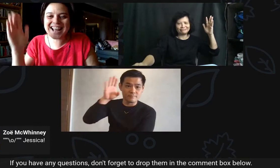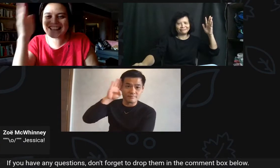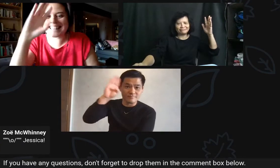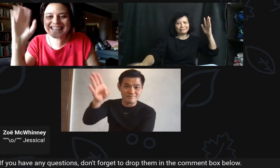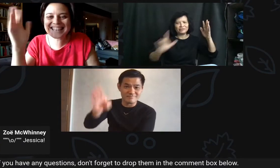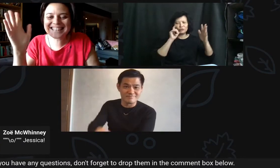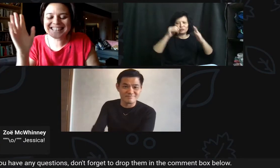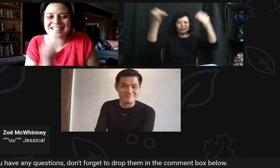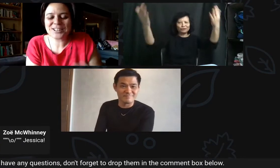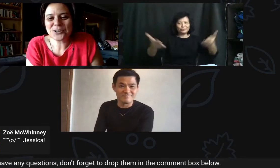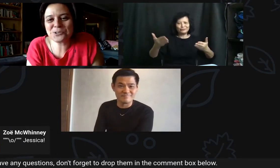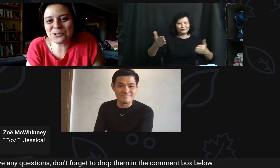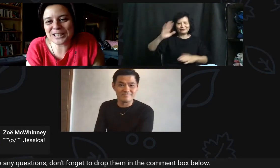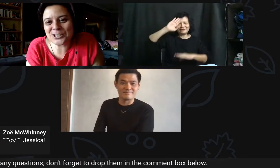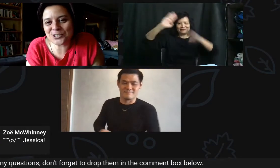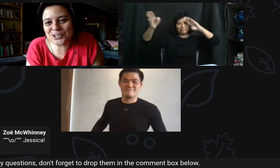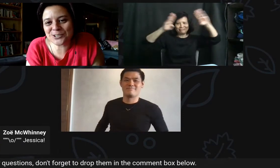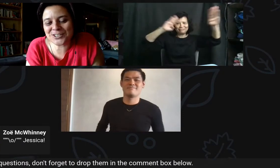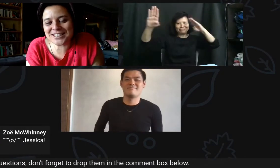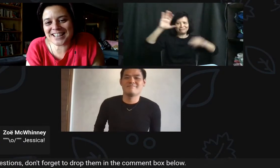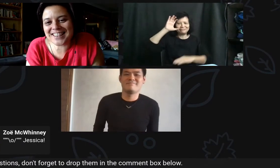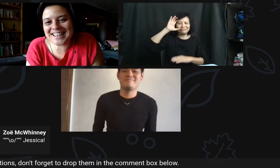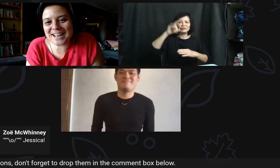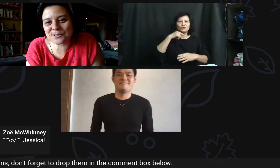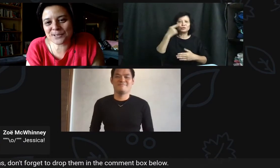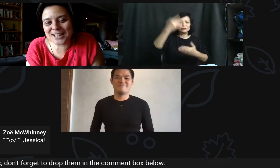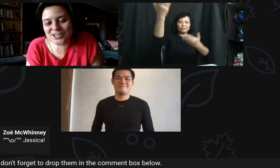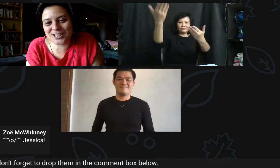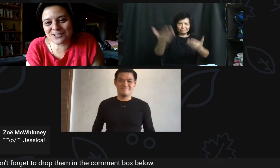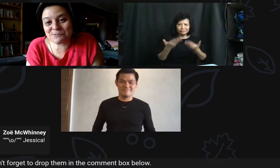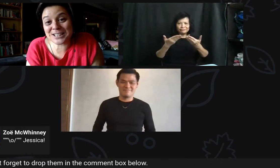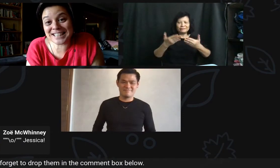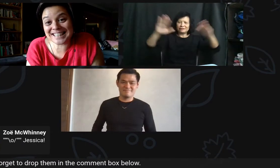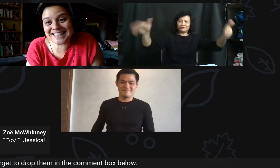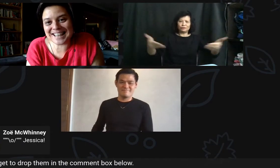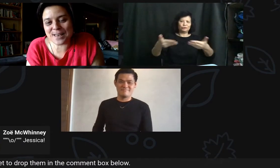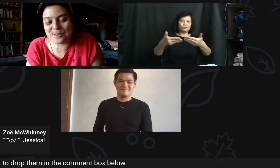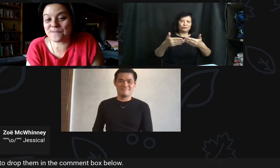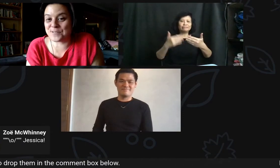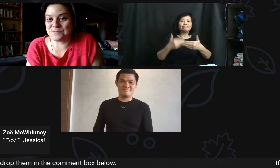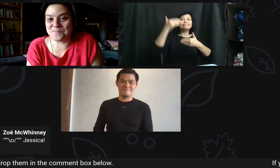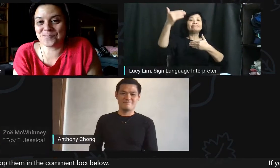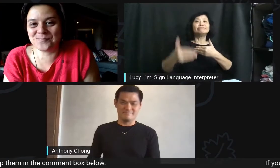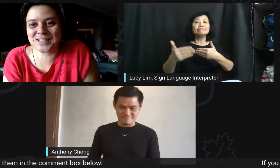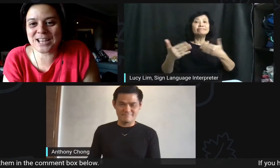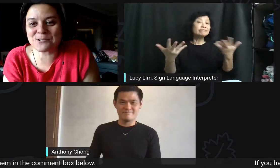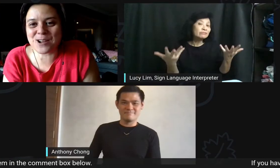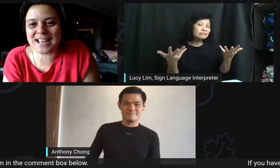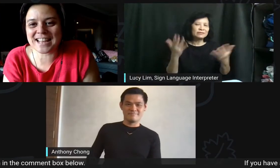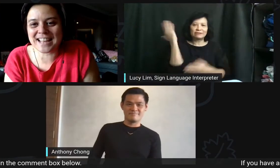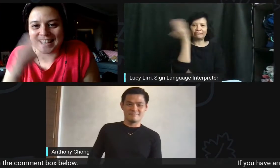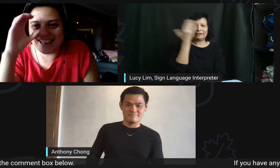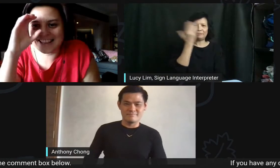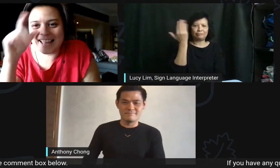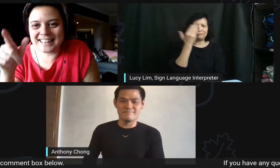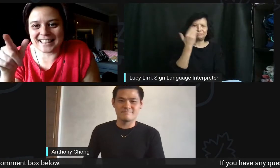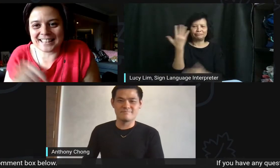Hi, Anthony. Who will introduce the next section which is the film. Take it away, Anthony.